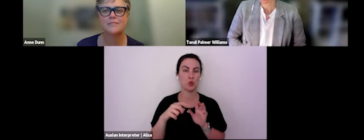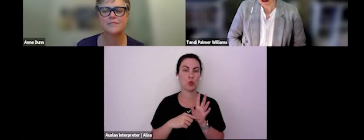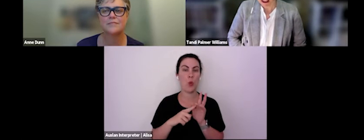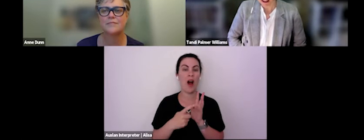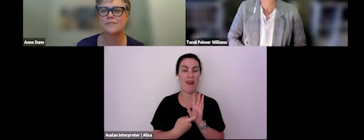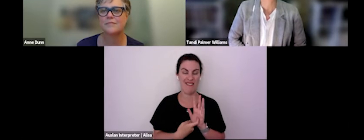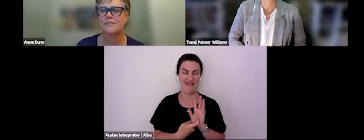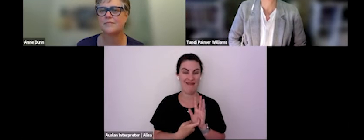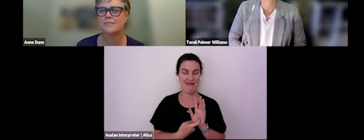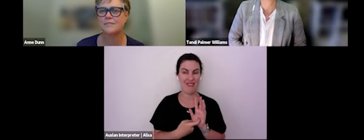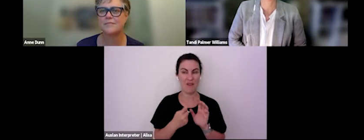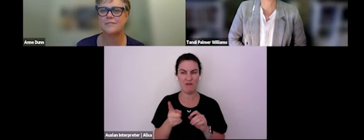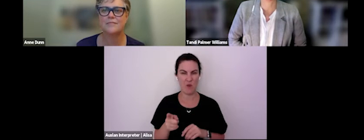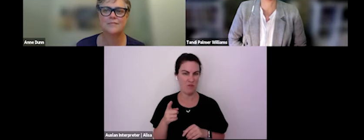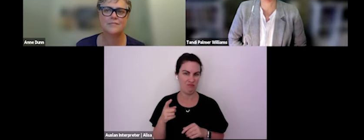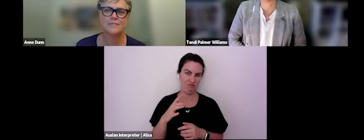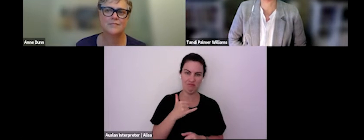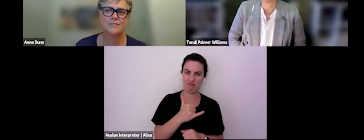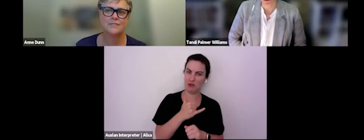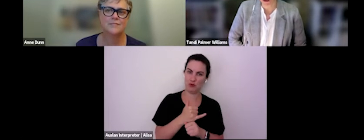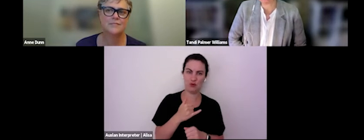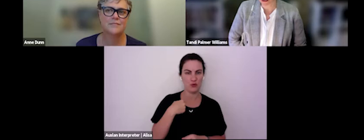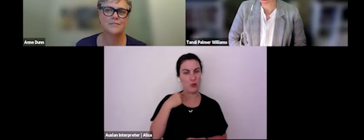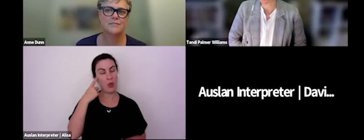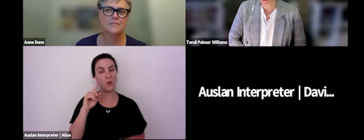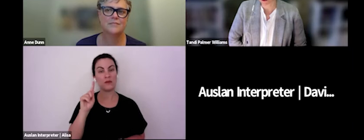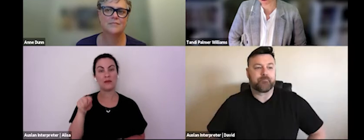It came around to Sunday afternoon when it was meant to be started at 4:00 p.m. and I